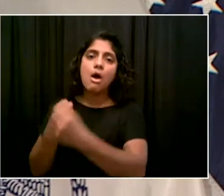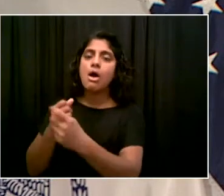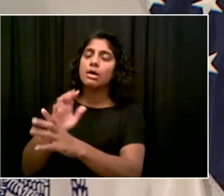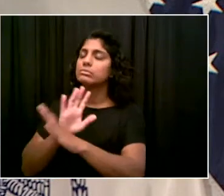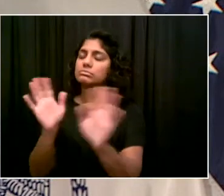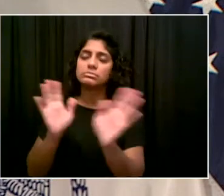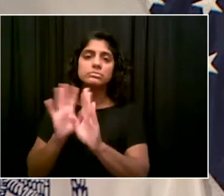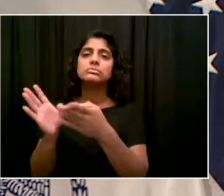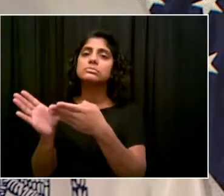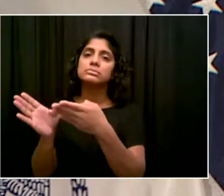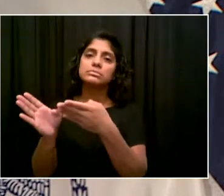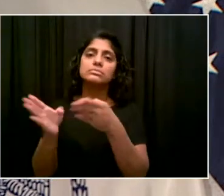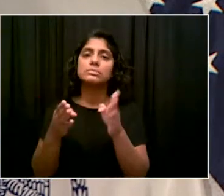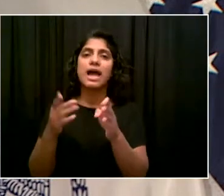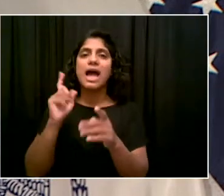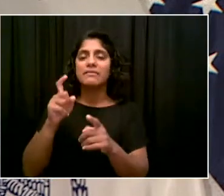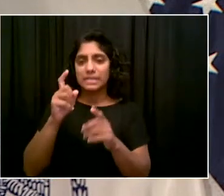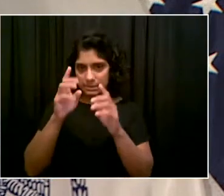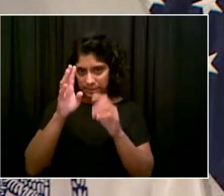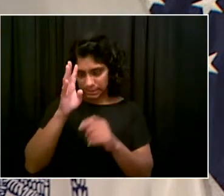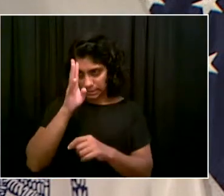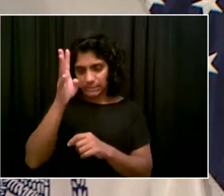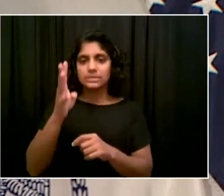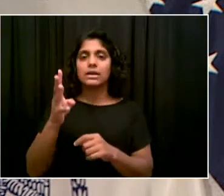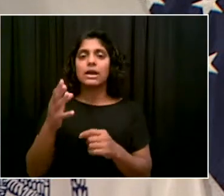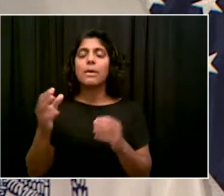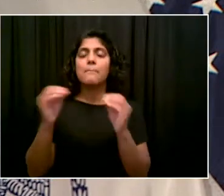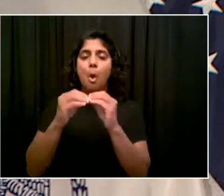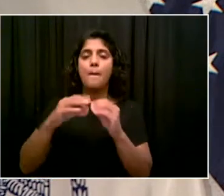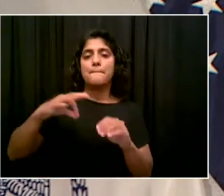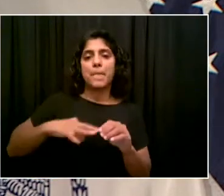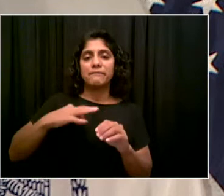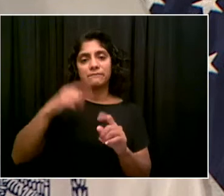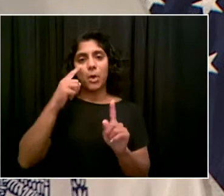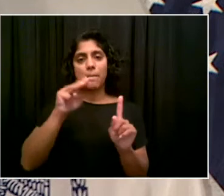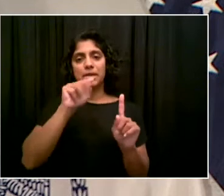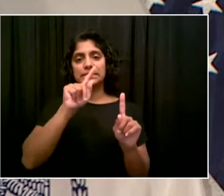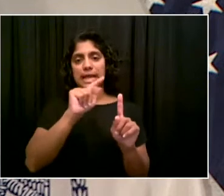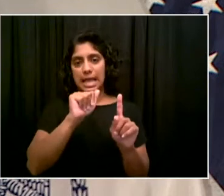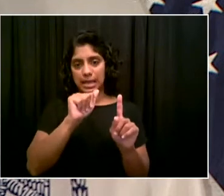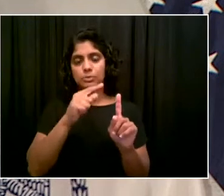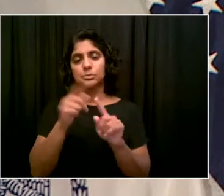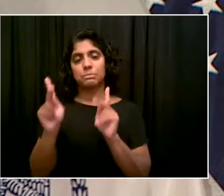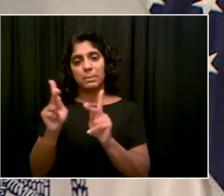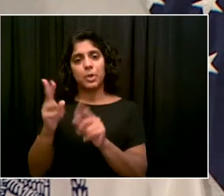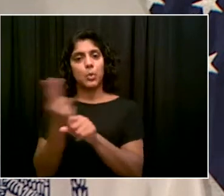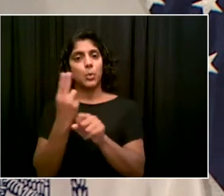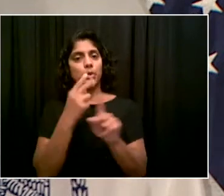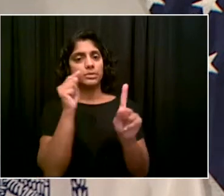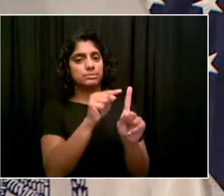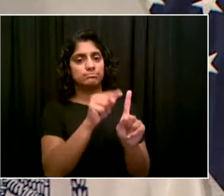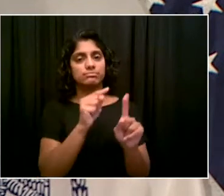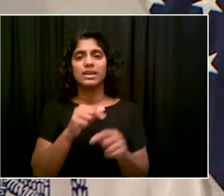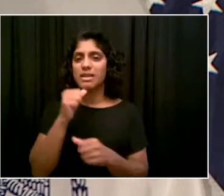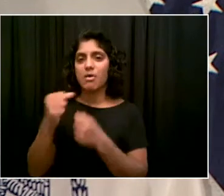CONNECTING ALL THE DOTS CBEAUSE THIS HELPS US IN SO MANY LEVELS BUTWE REALLY HAVE TO MOVE WIHTG URENCY. YOUR